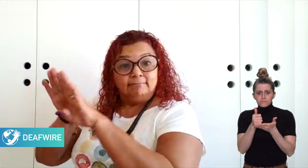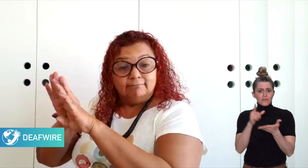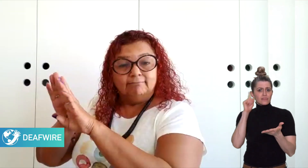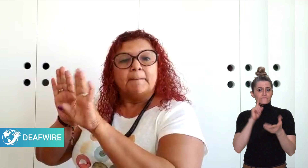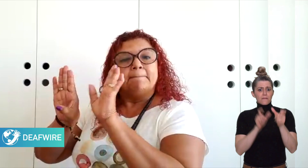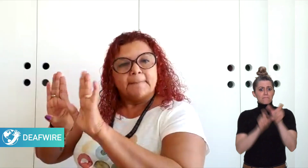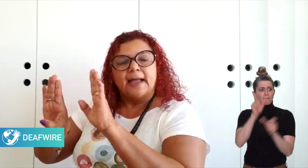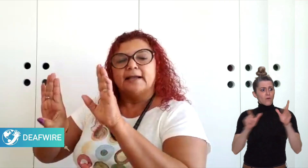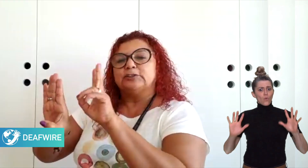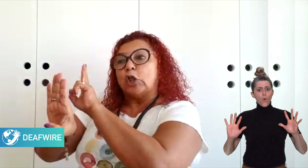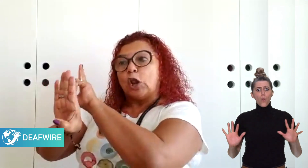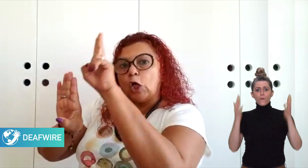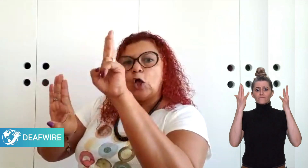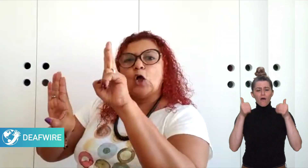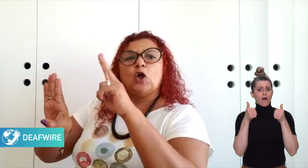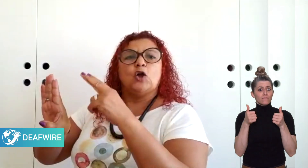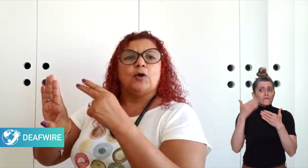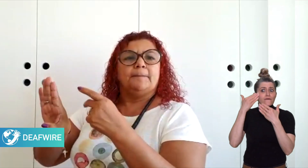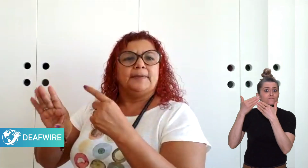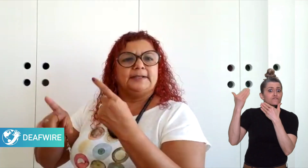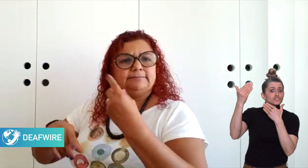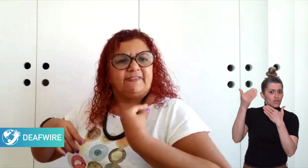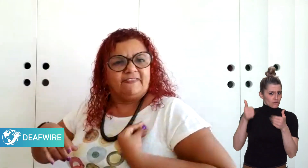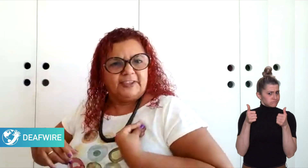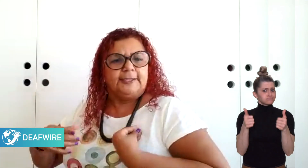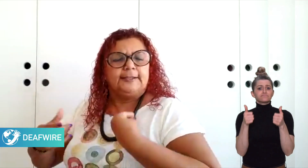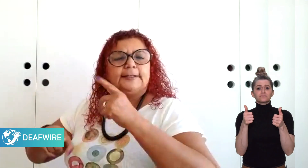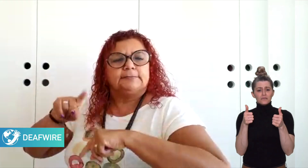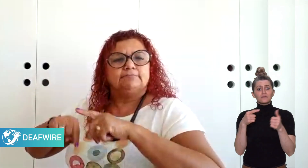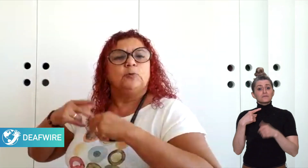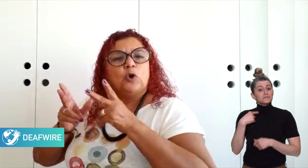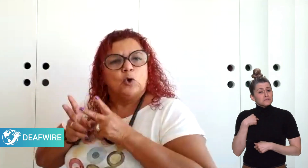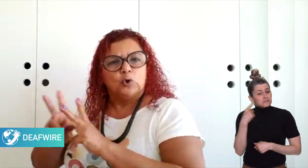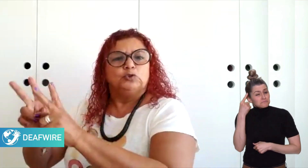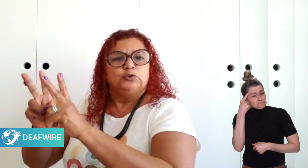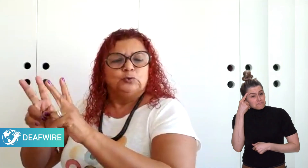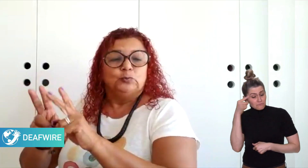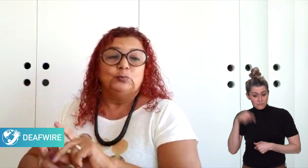to use the internet as it is a great tool in improving